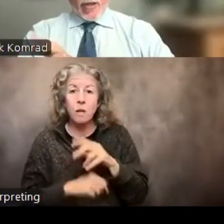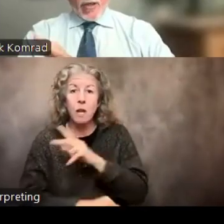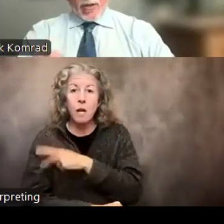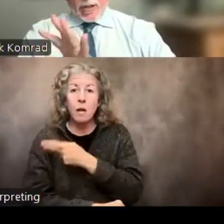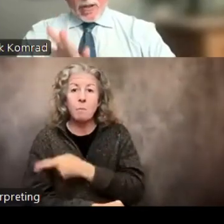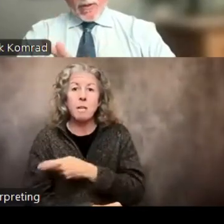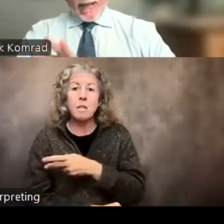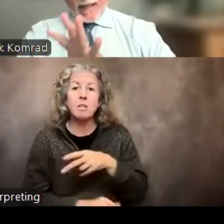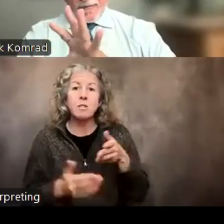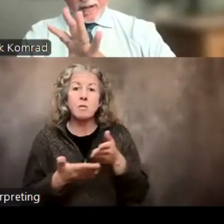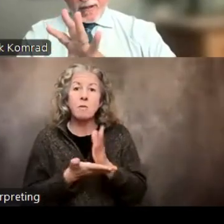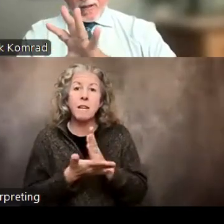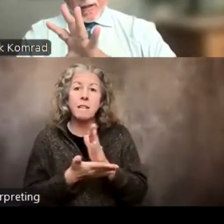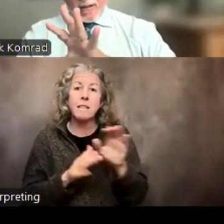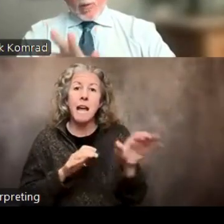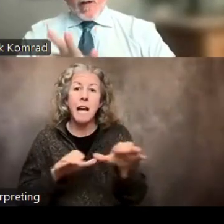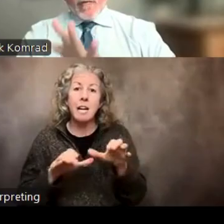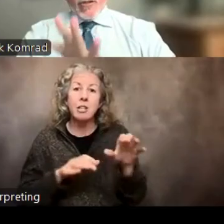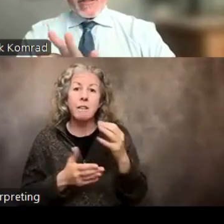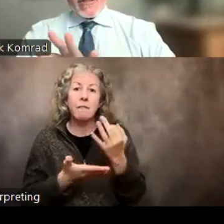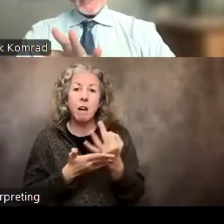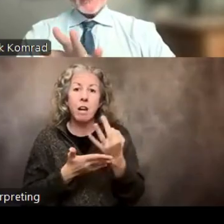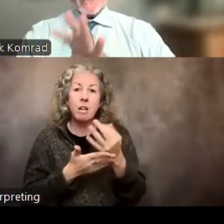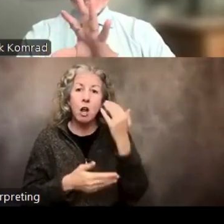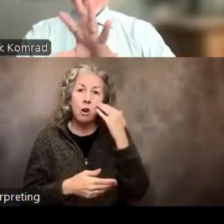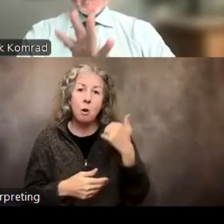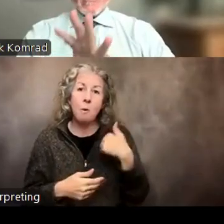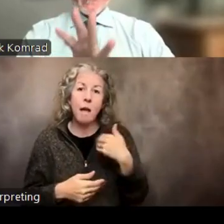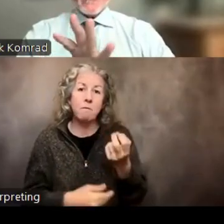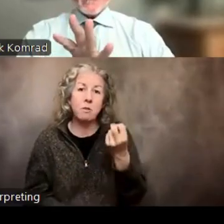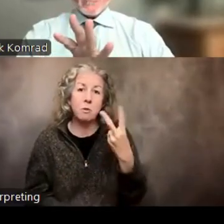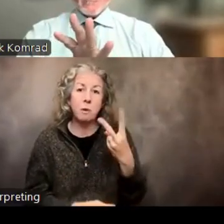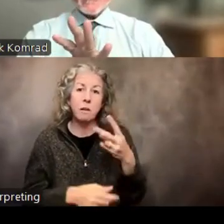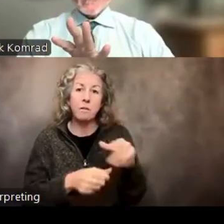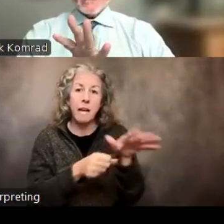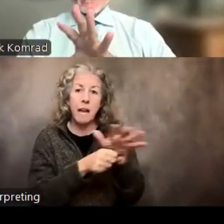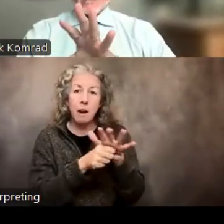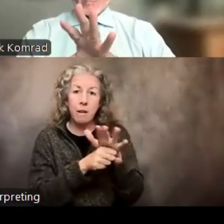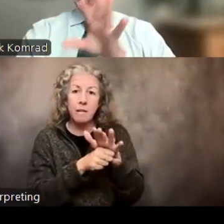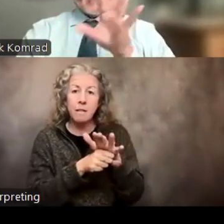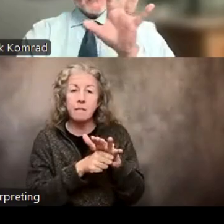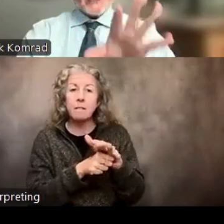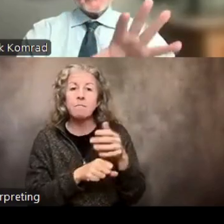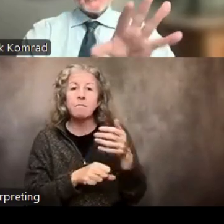know, we have 12 jurisdictions that have legalized assisted